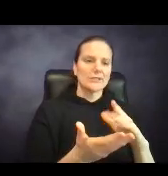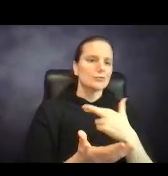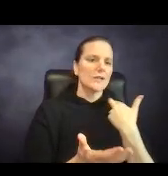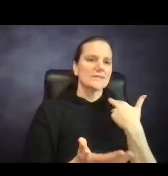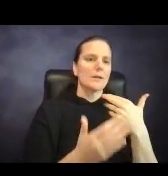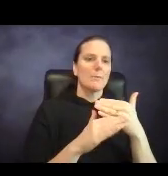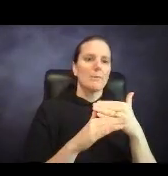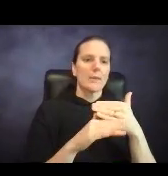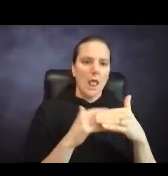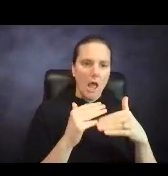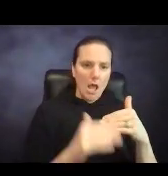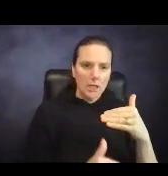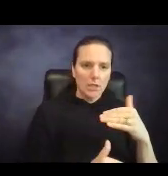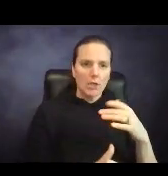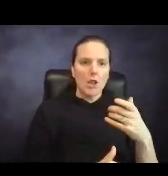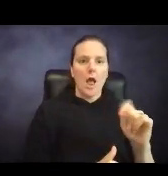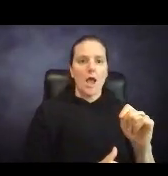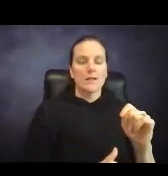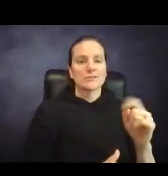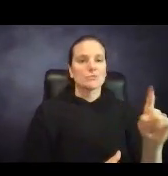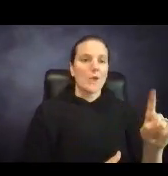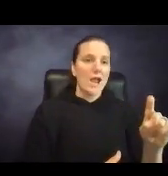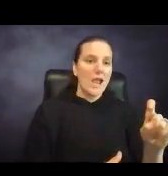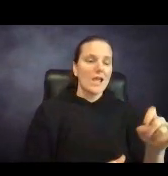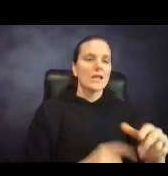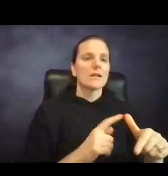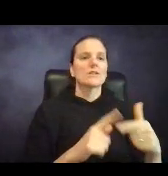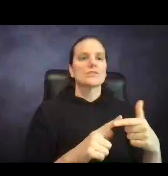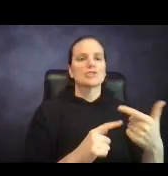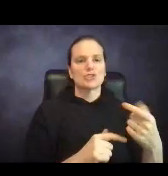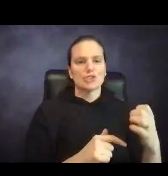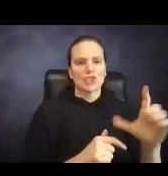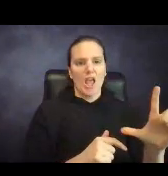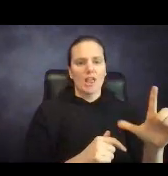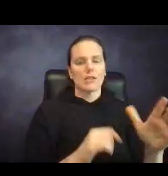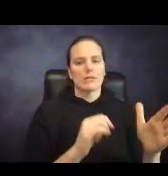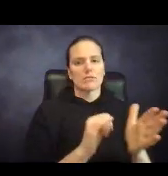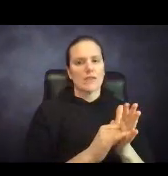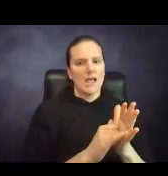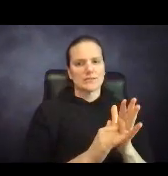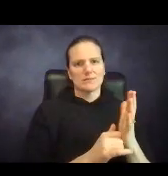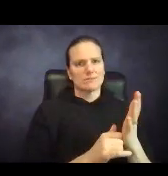There are transdermal gels and sprays like diva gel that's commercially available. They seems to just get kind of expensive.